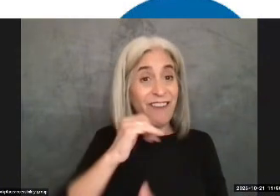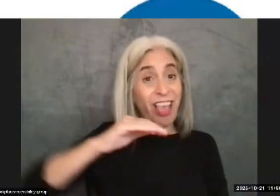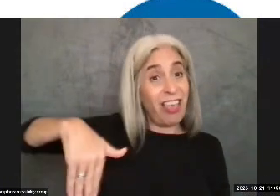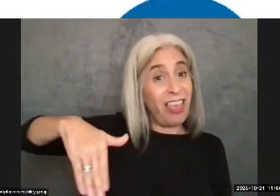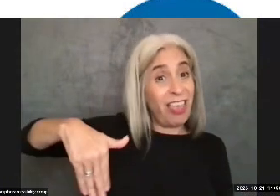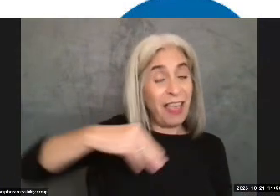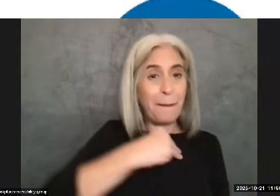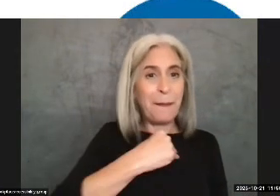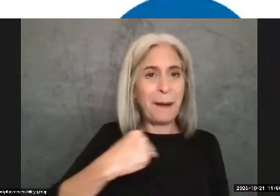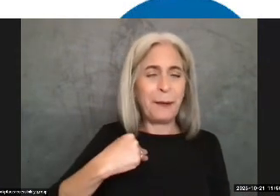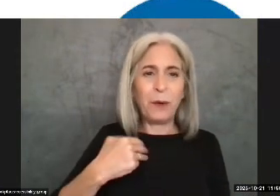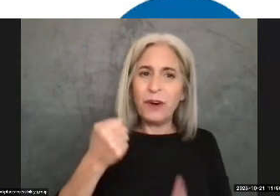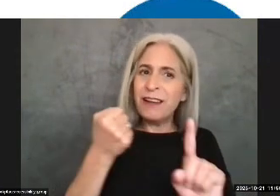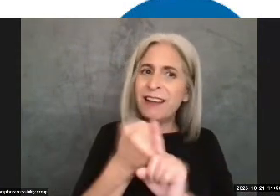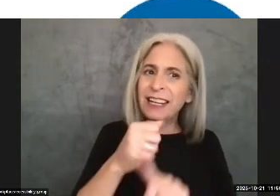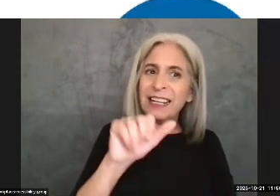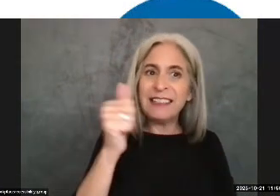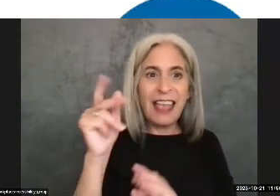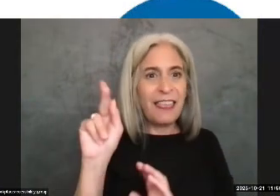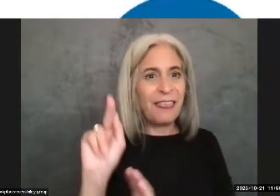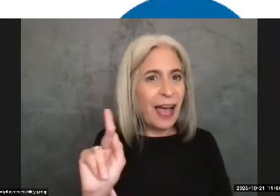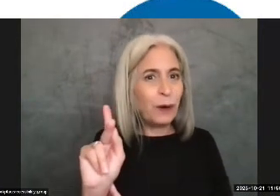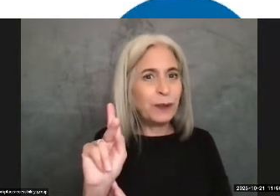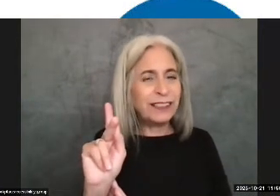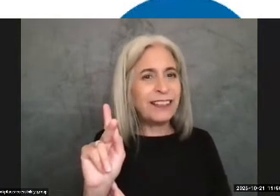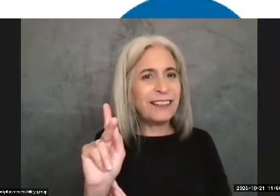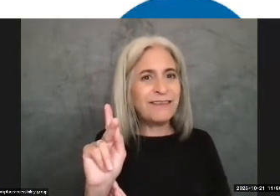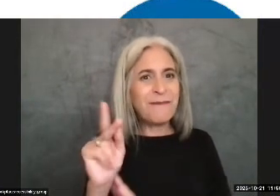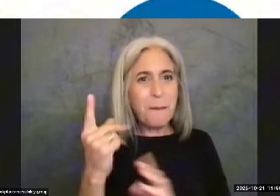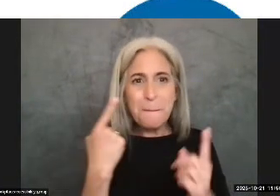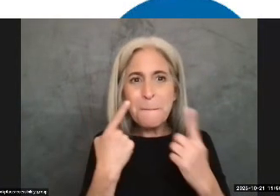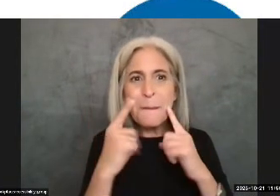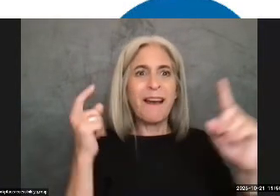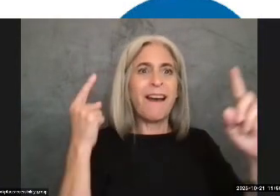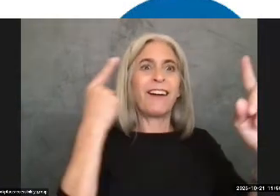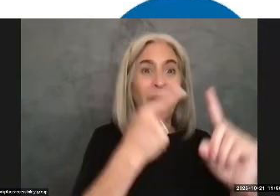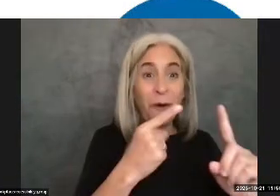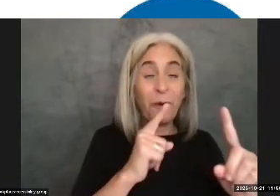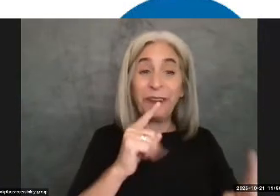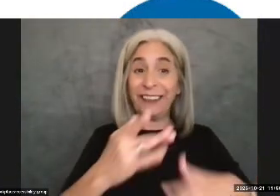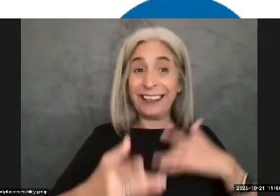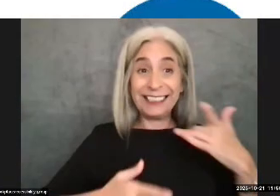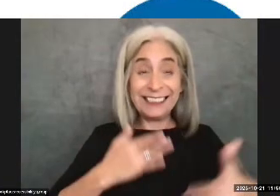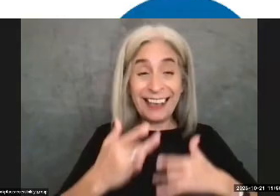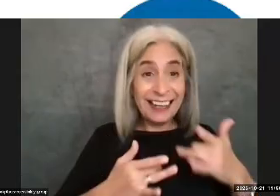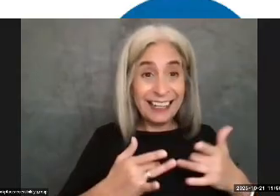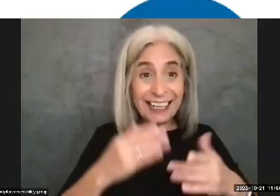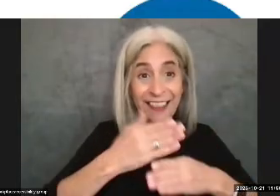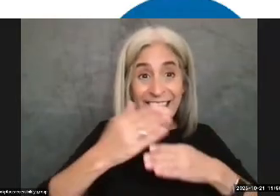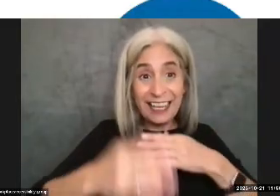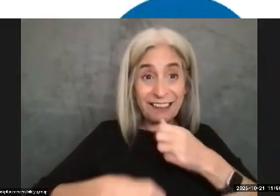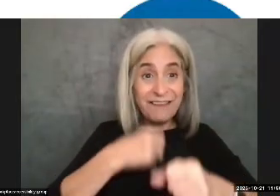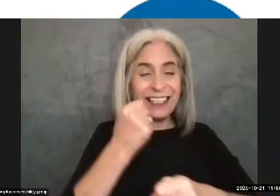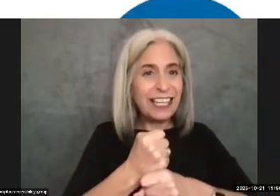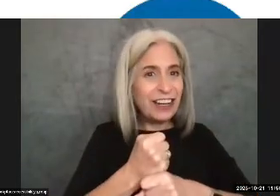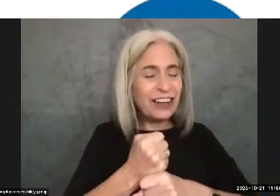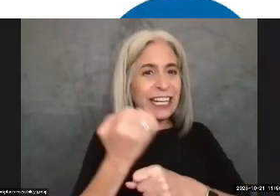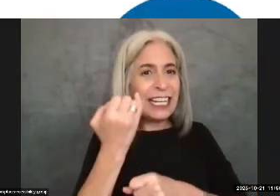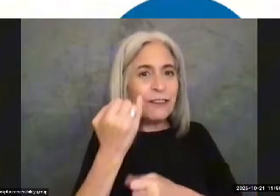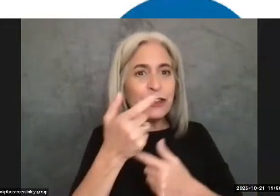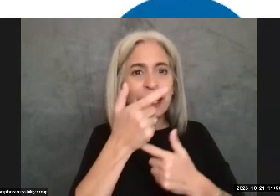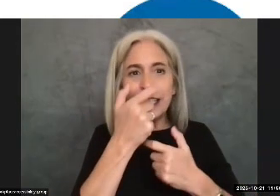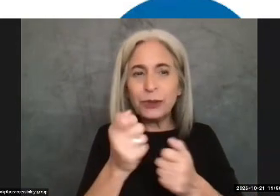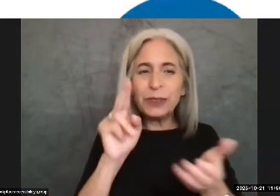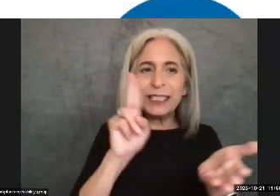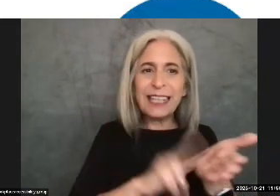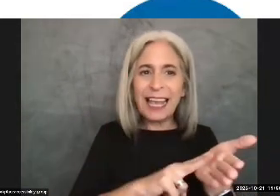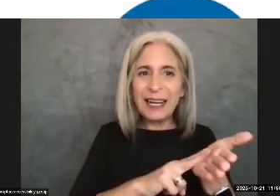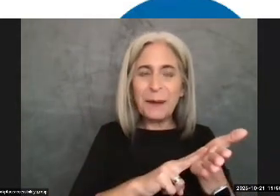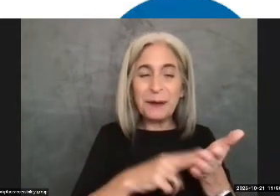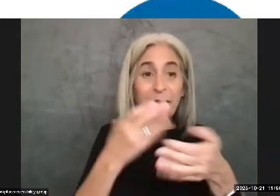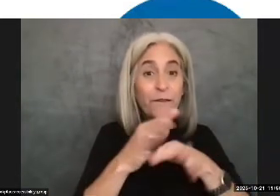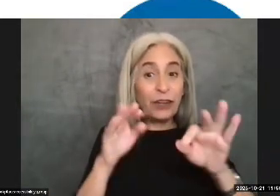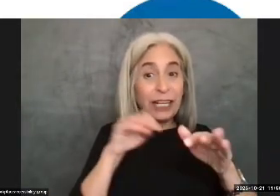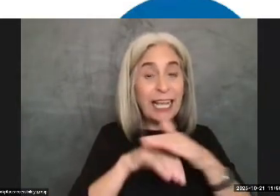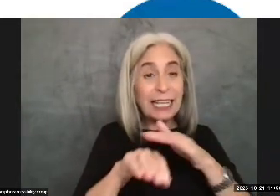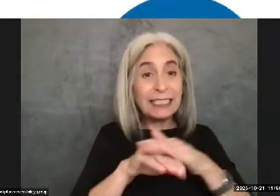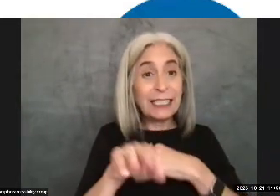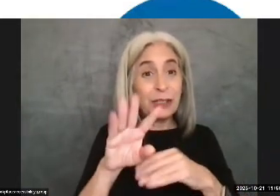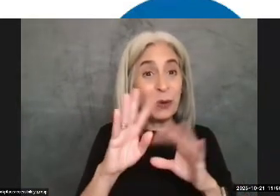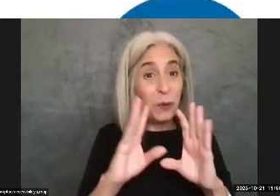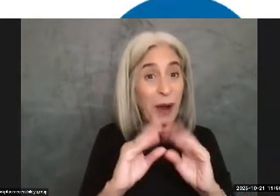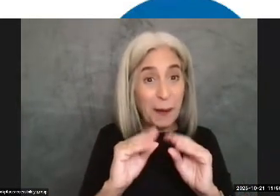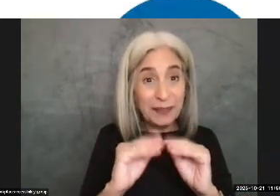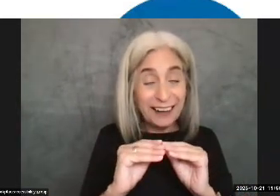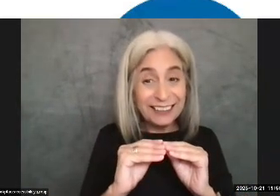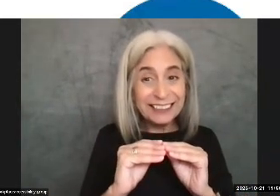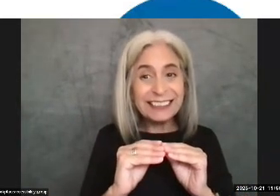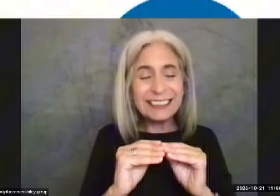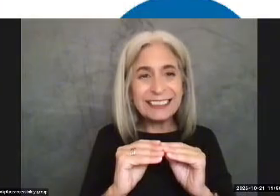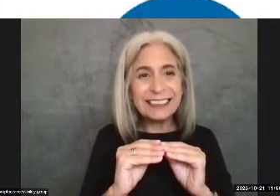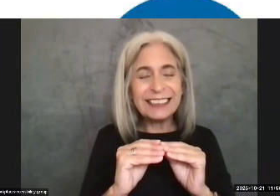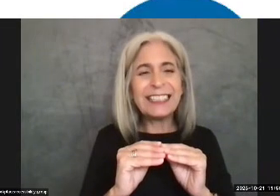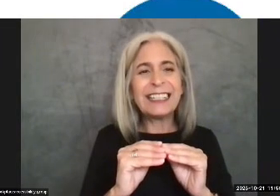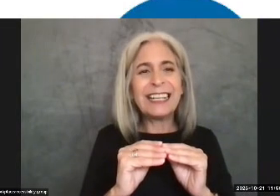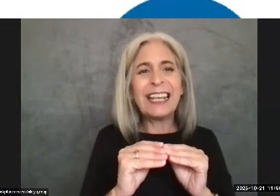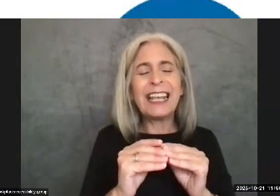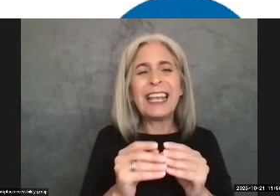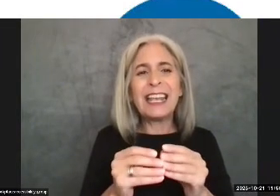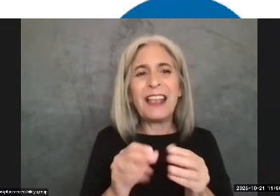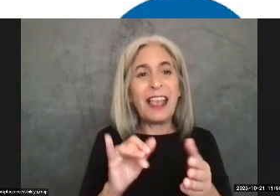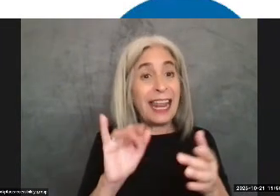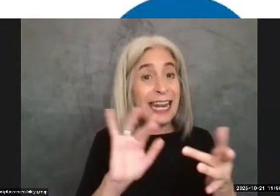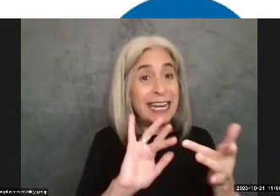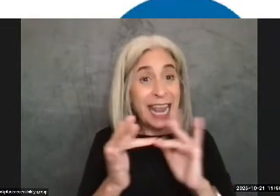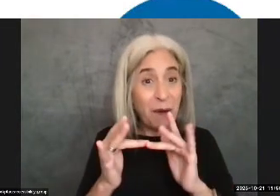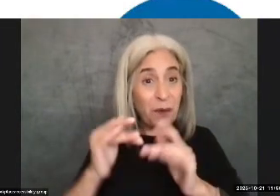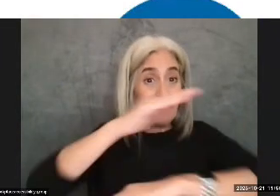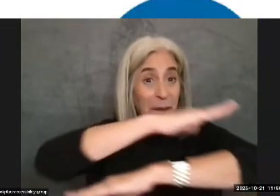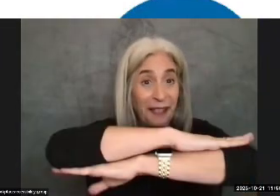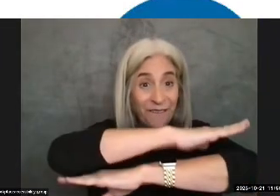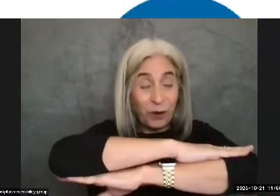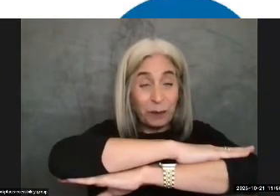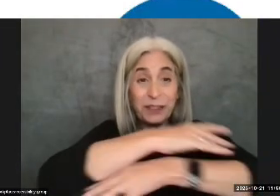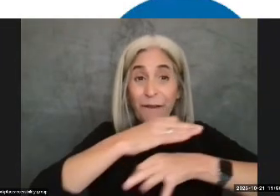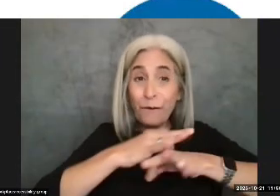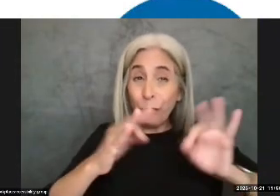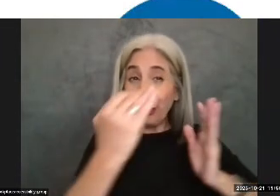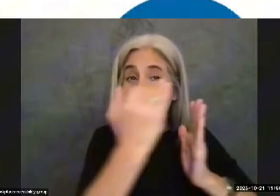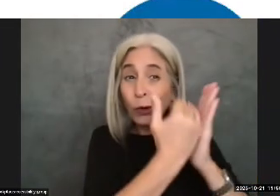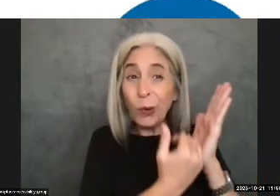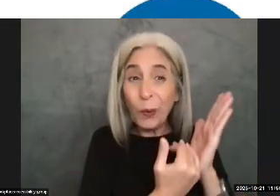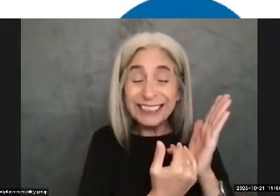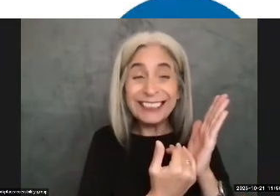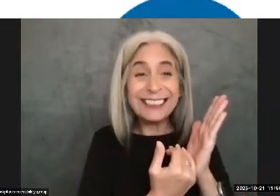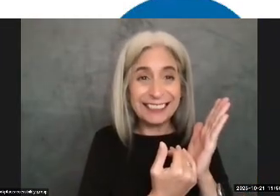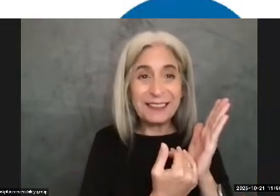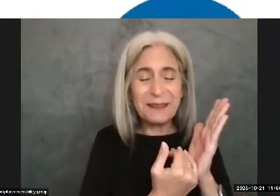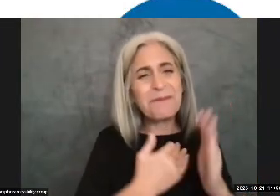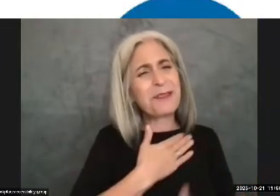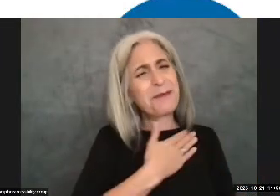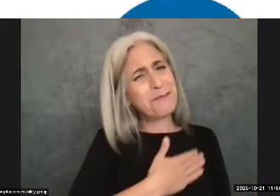Rachel Paul, IAAP: And if you're not a member, we're almost hitting that 10,000 milestone mark that we're going to be really excited to hit that by the end of the year. So if you're interested in signing up and getting free access to webinars and content and network platform and free courses.